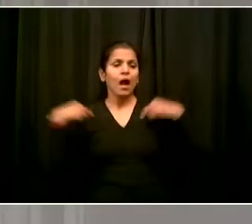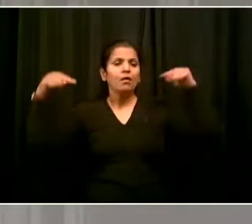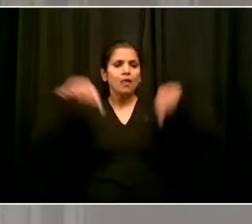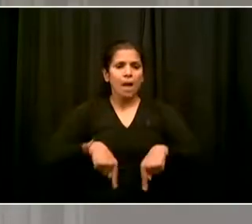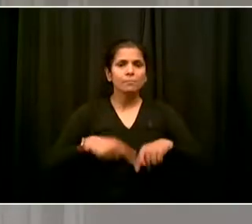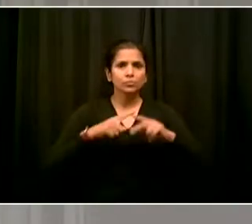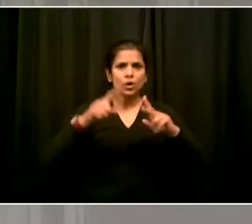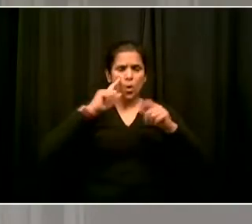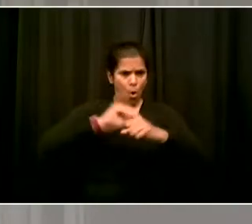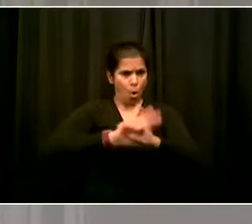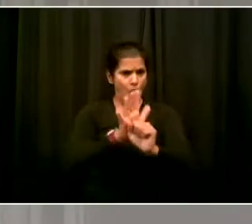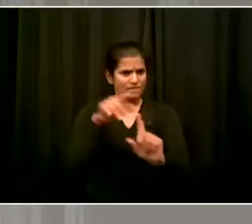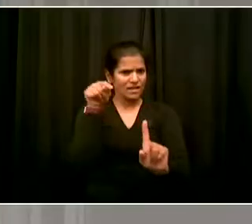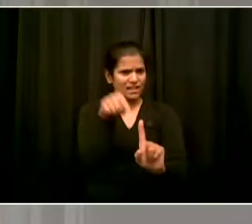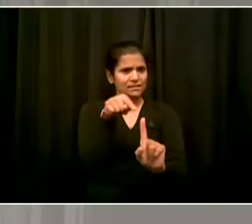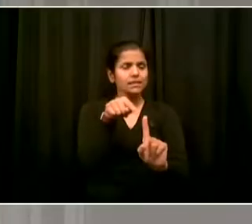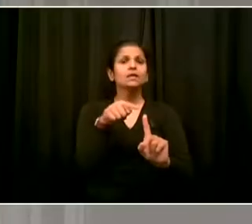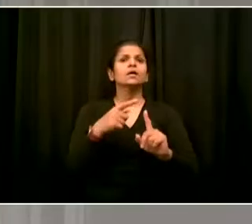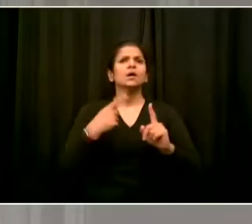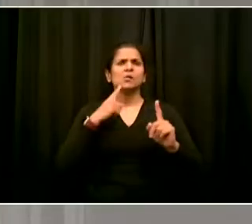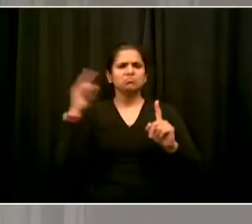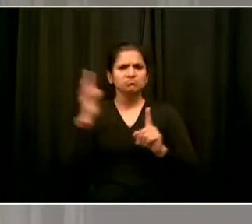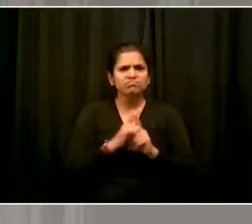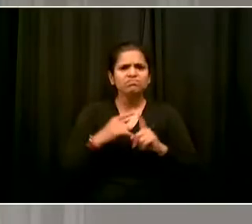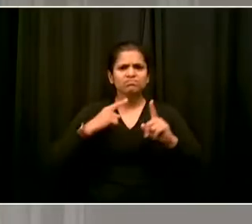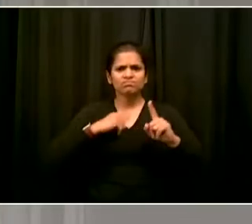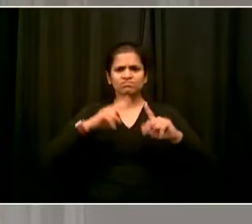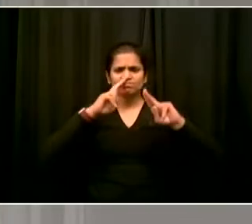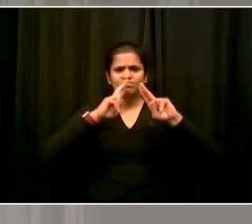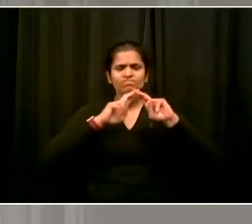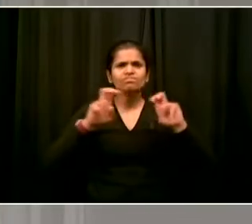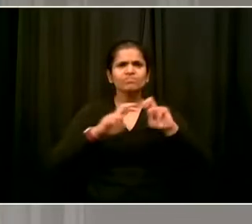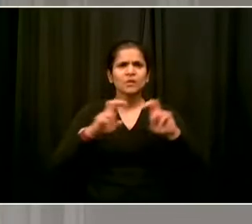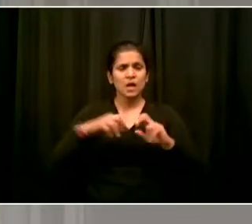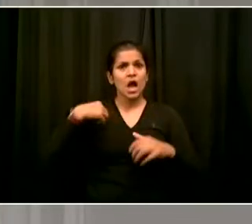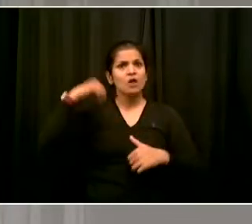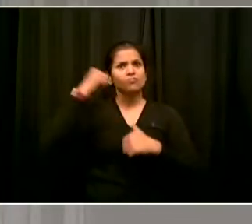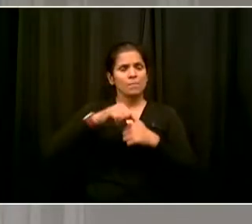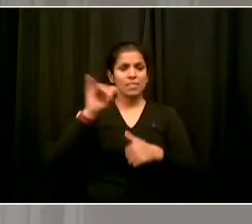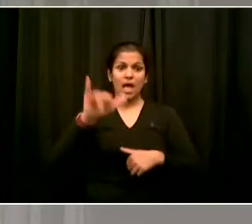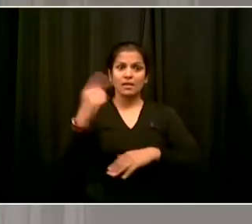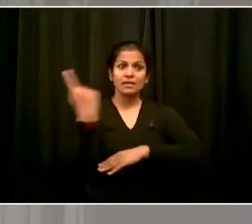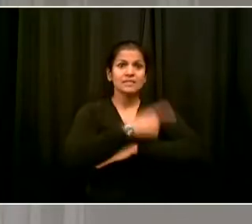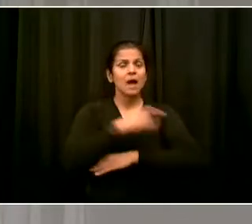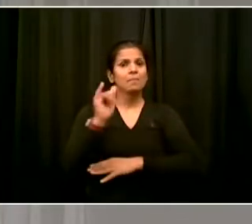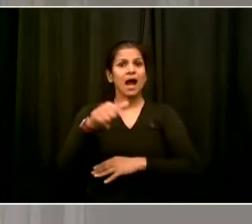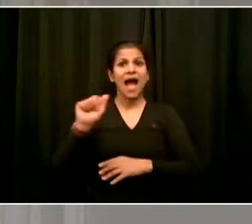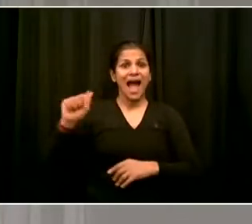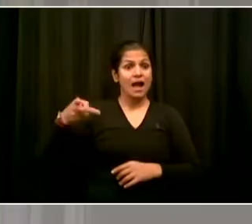HELP WITH THE RESPONSE TO THE CRISIS. I REMEMBER TWO THINGS, HOW